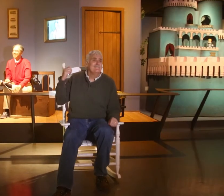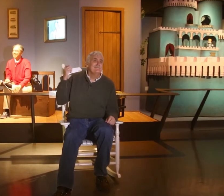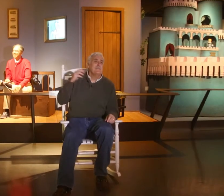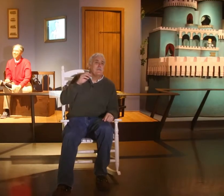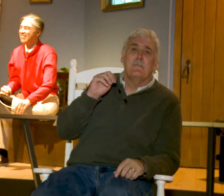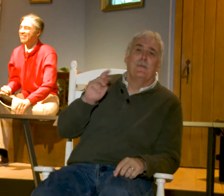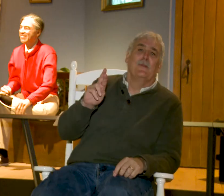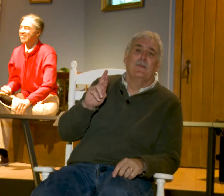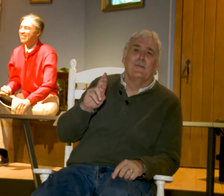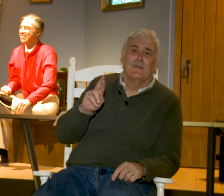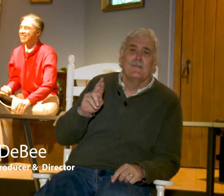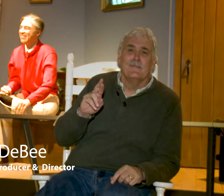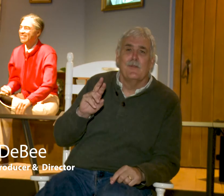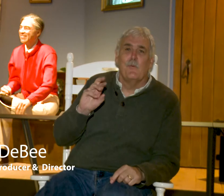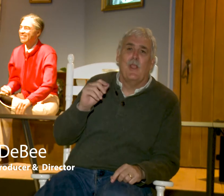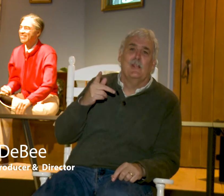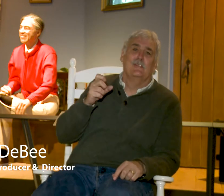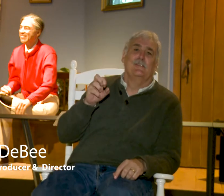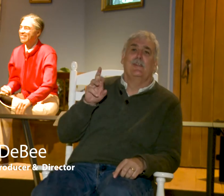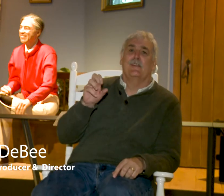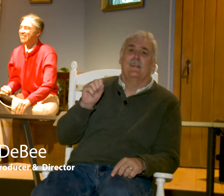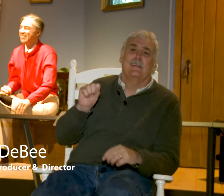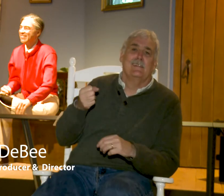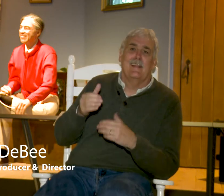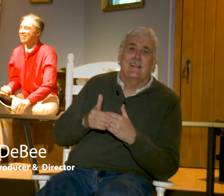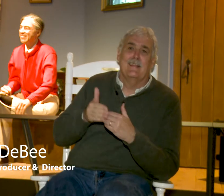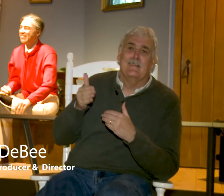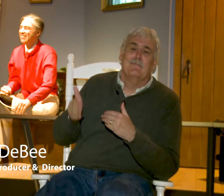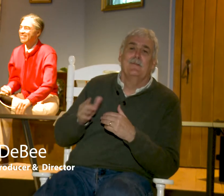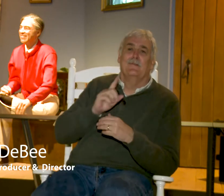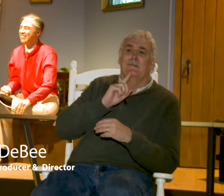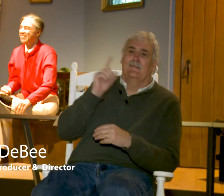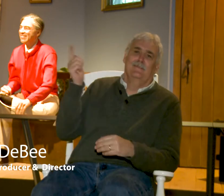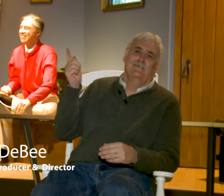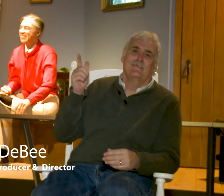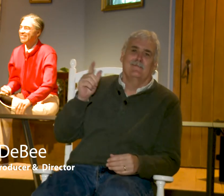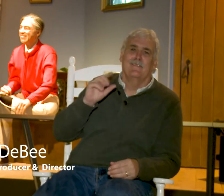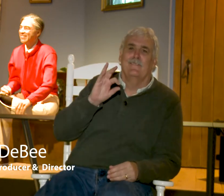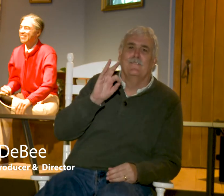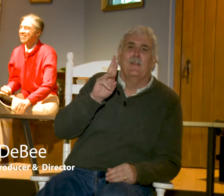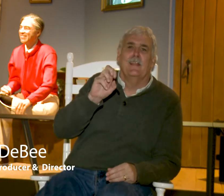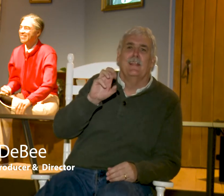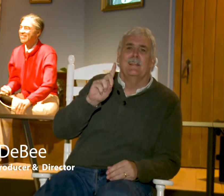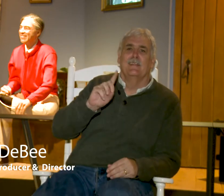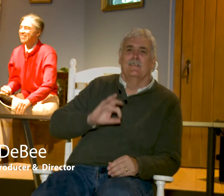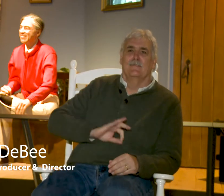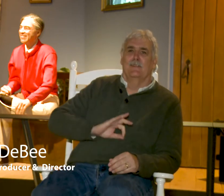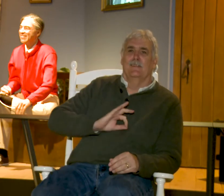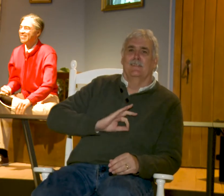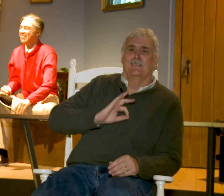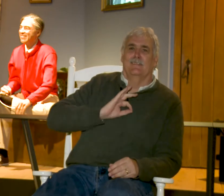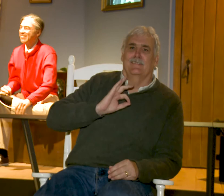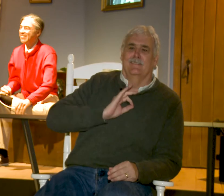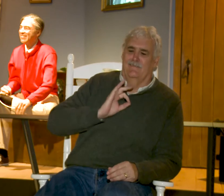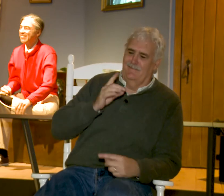"Mister Rogers' Neighborhood" Fred, his sign name uses the "F" handshape to show